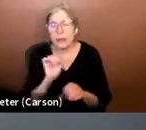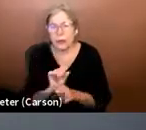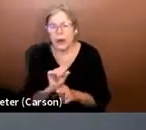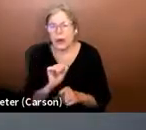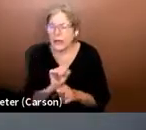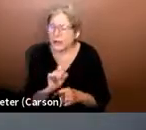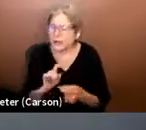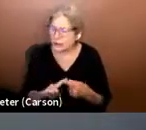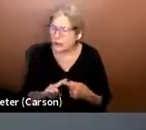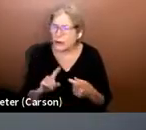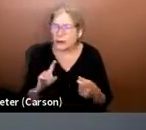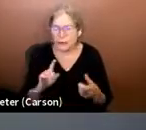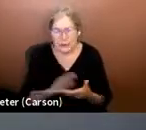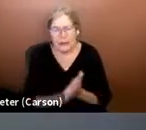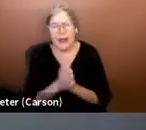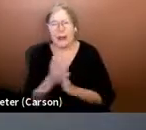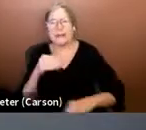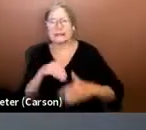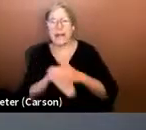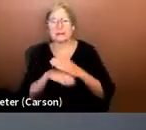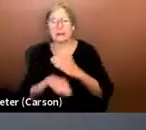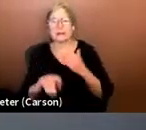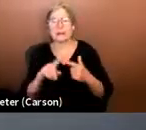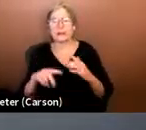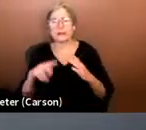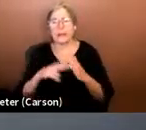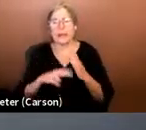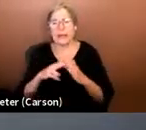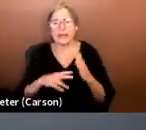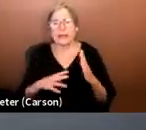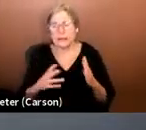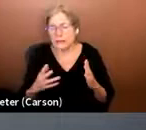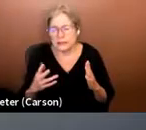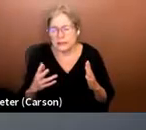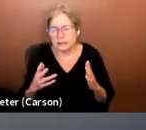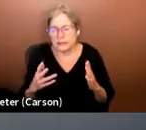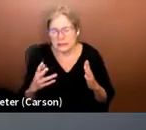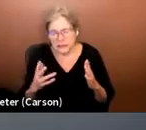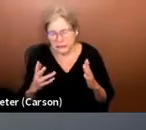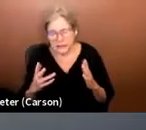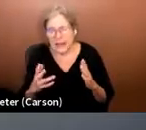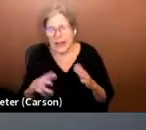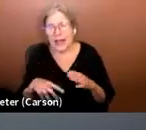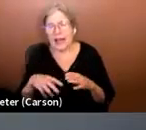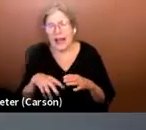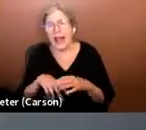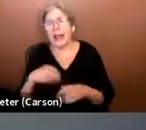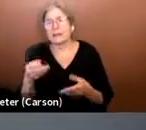be accessible to readers outside that space? And